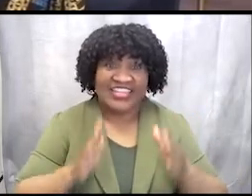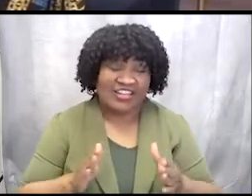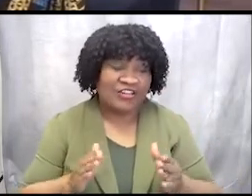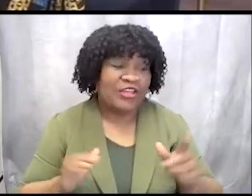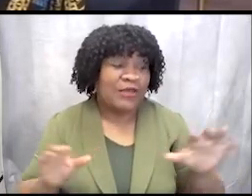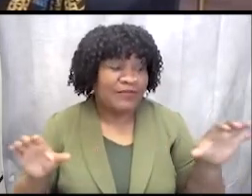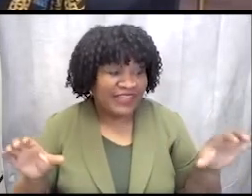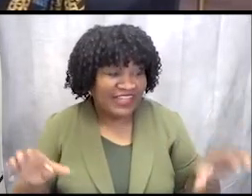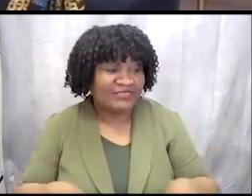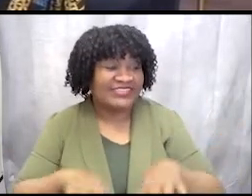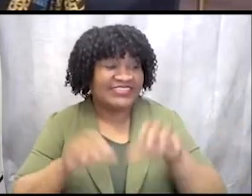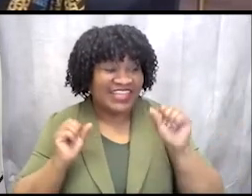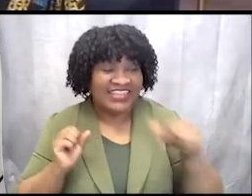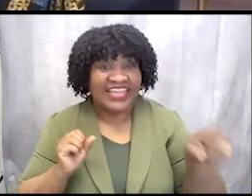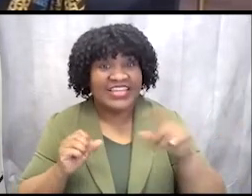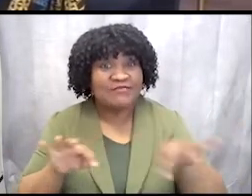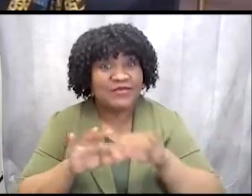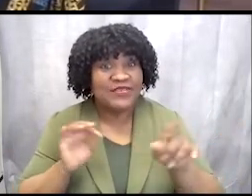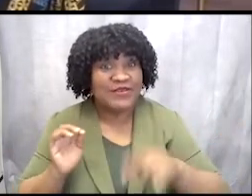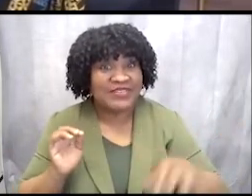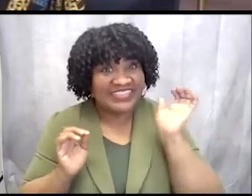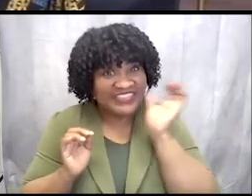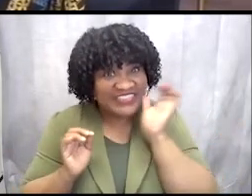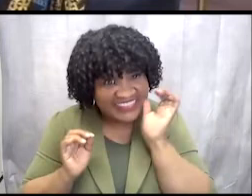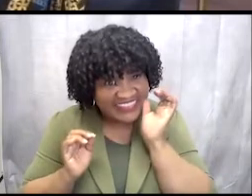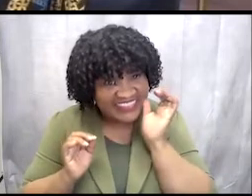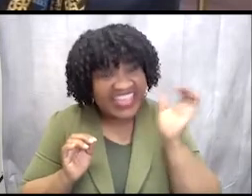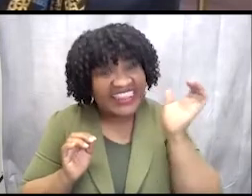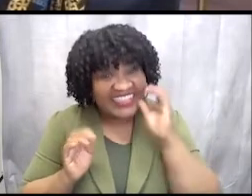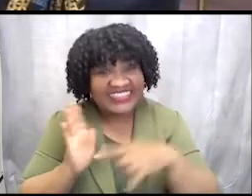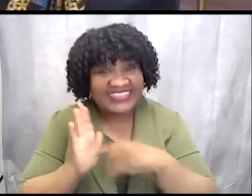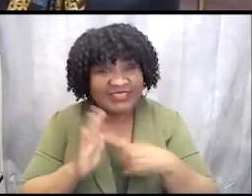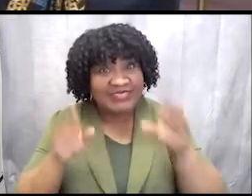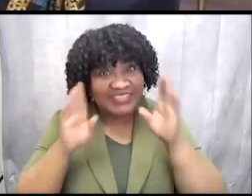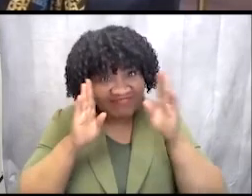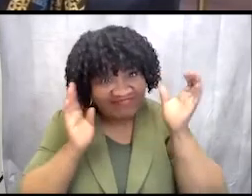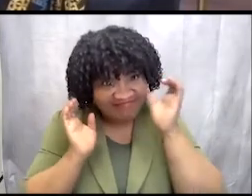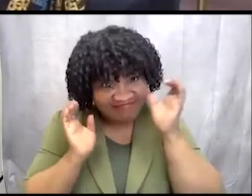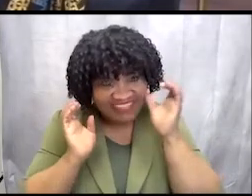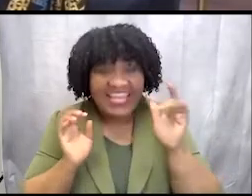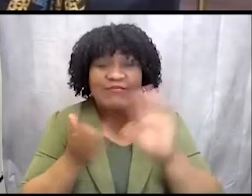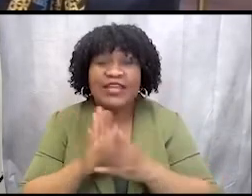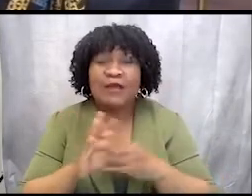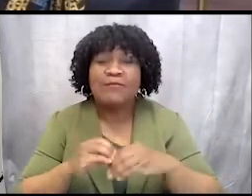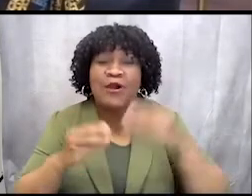but not the fact that we need to listen. (chuckling) Just to listen and be able to be reflective. Thank you.